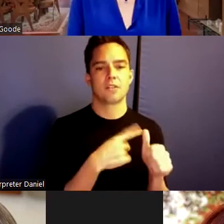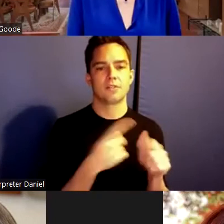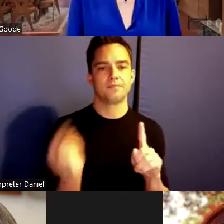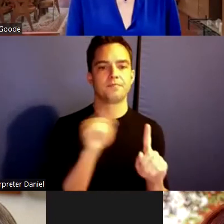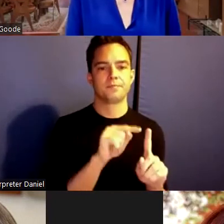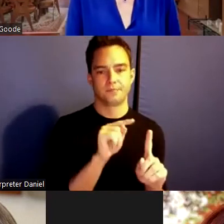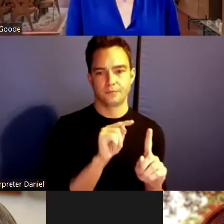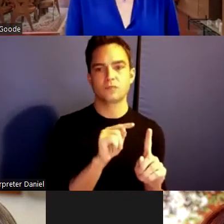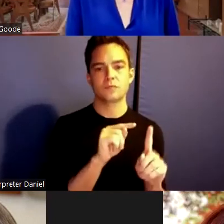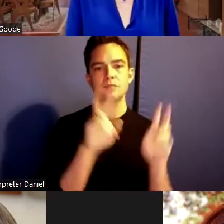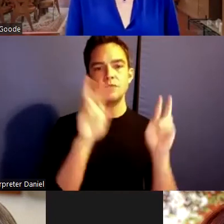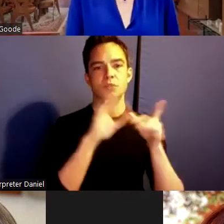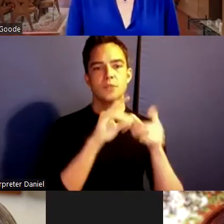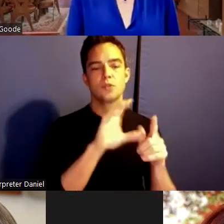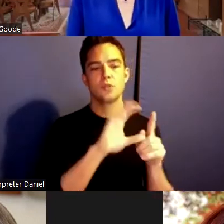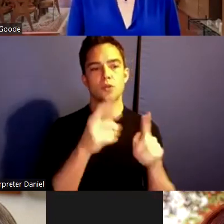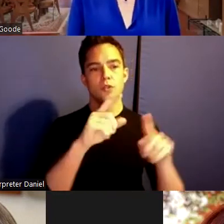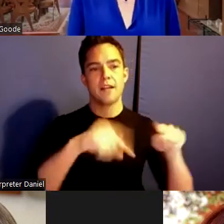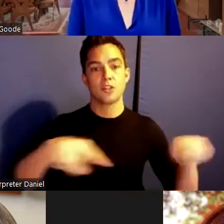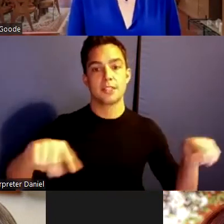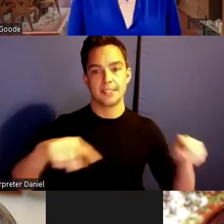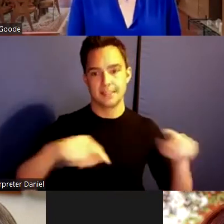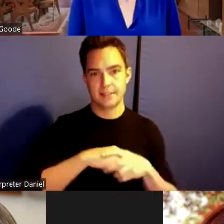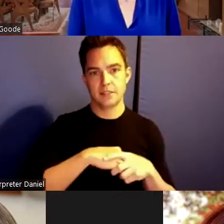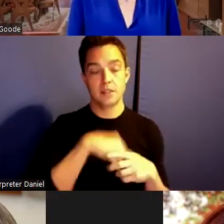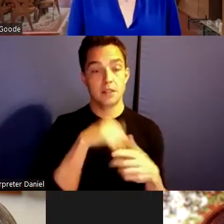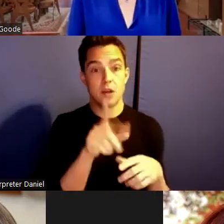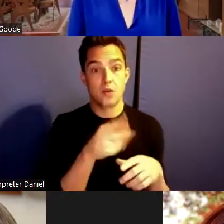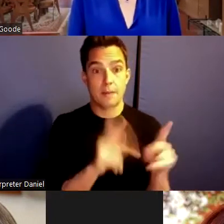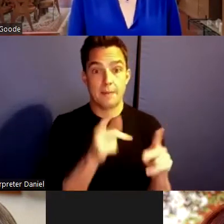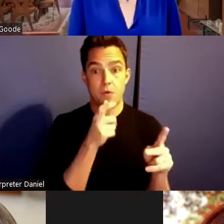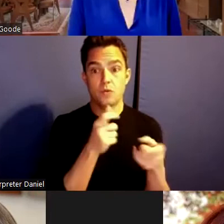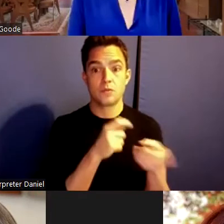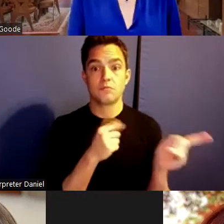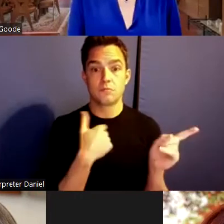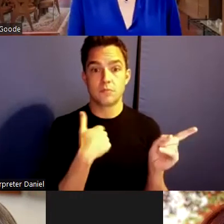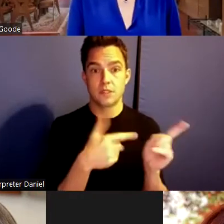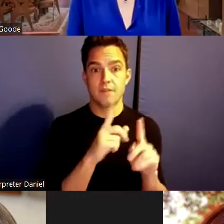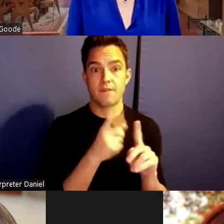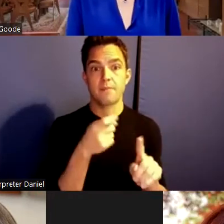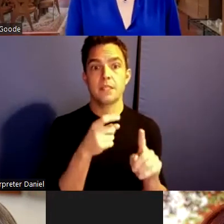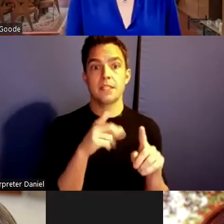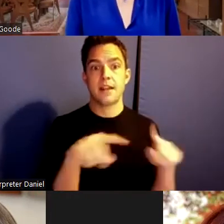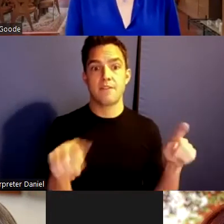to the issue about cultural diversity. It's not only people with who are come from diverse backgrounds, but a lot of the